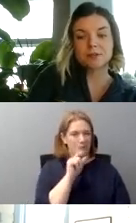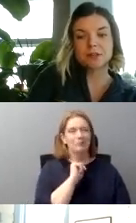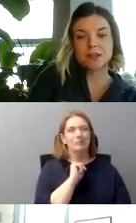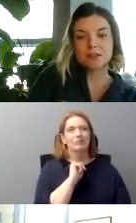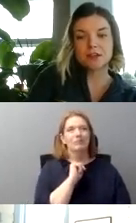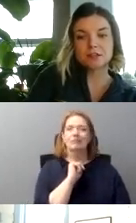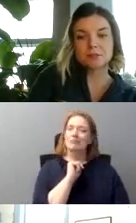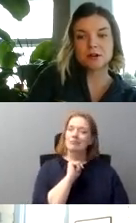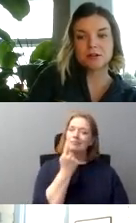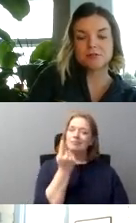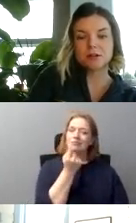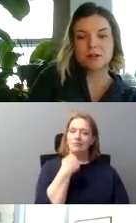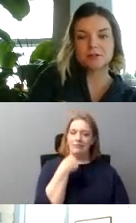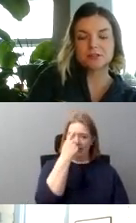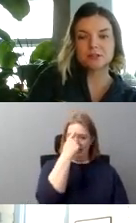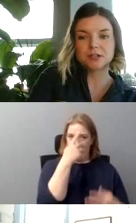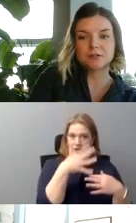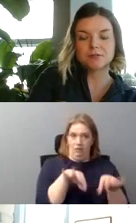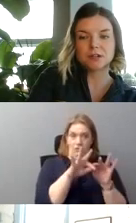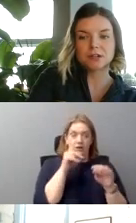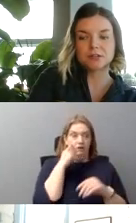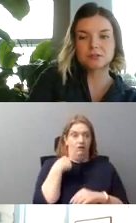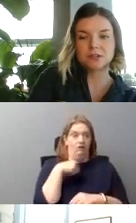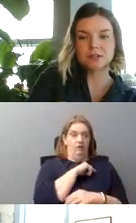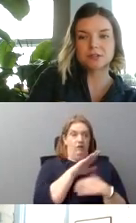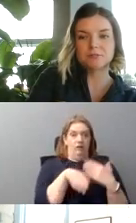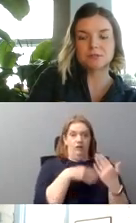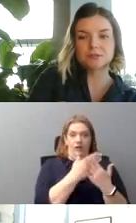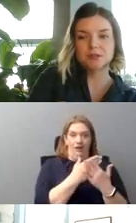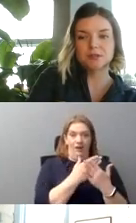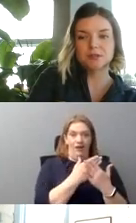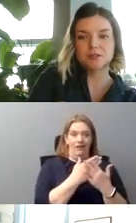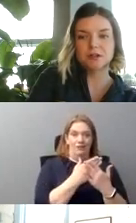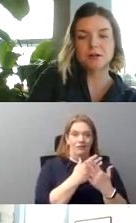something that I think is important for all of us who are running historic artist's homes to talk